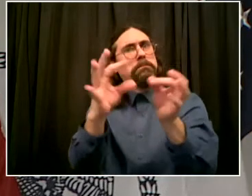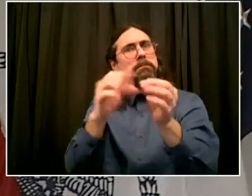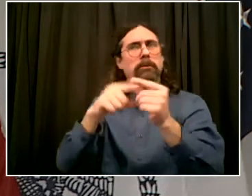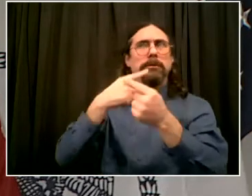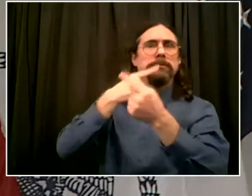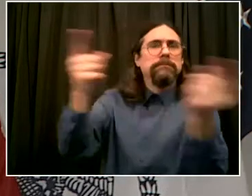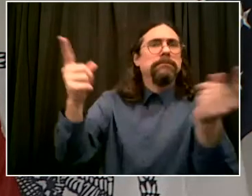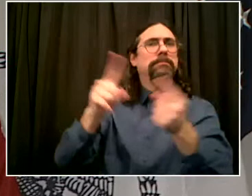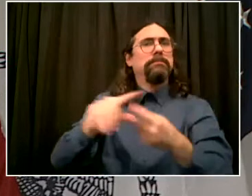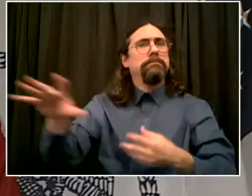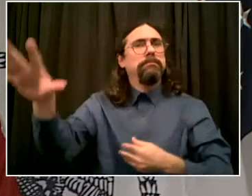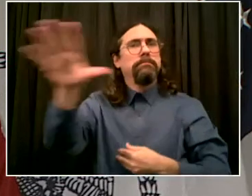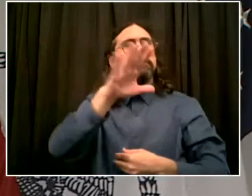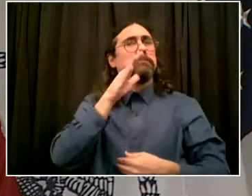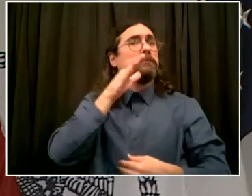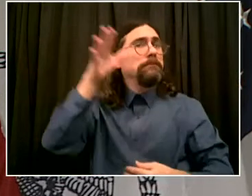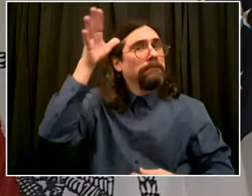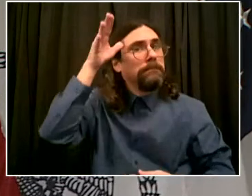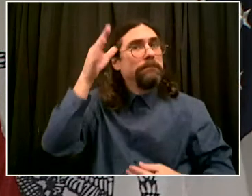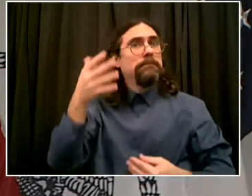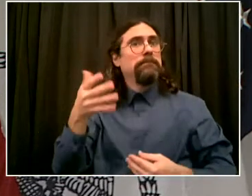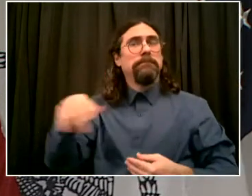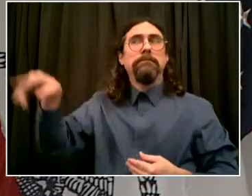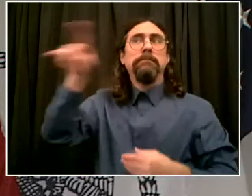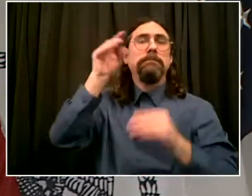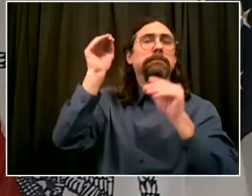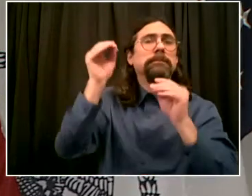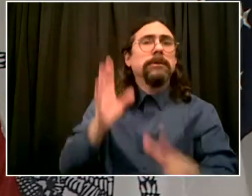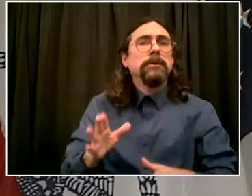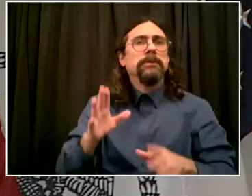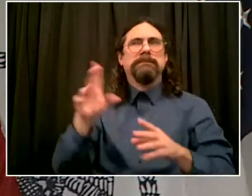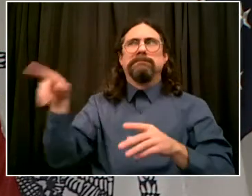ARE WORRIED ABOUT SAFETY AT SCHOOL AND MIFALLIES FRFRUSTRATED WITH THE UNPREDICTABILITY OF THESE FREQUENT AND